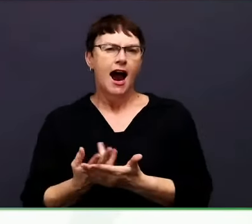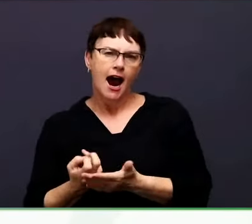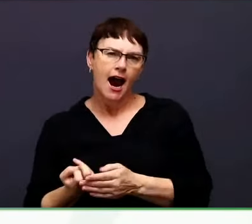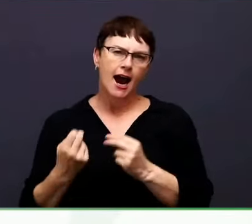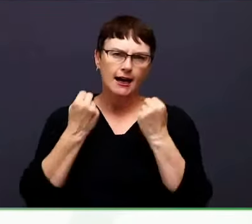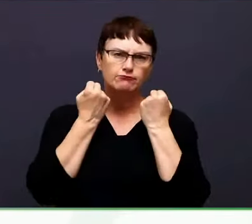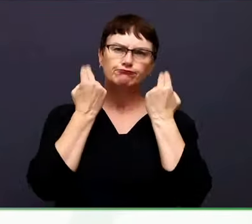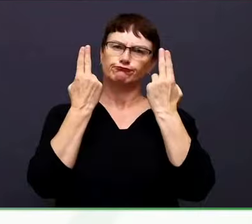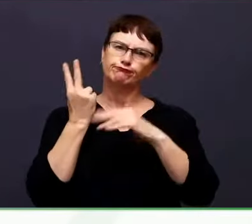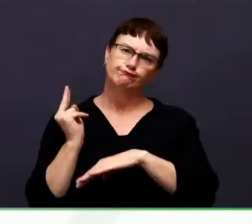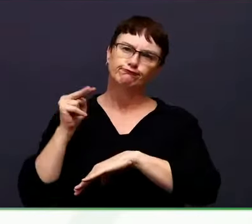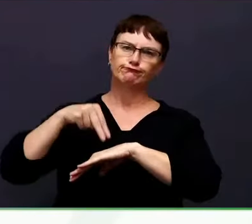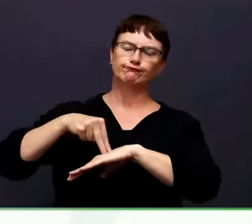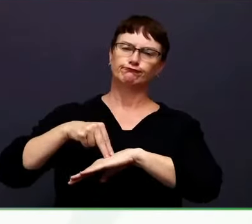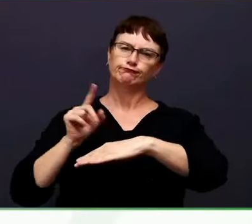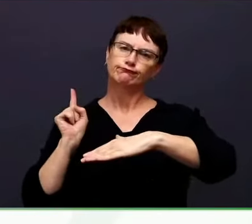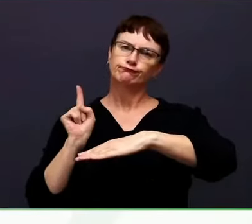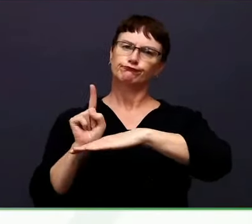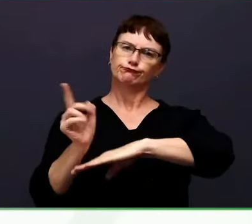He will share his experience with you.